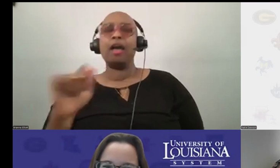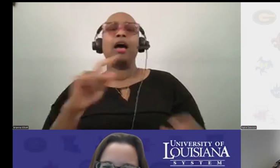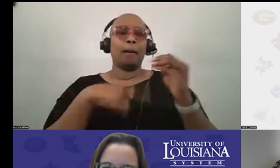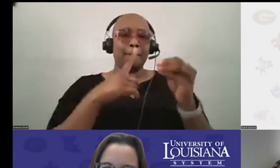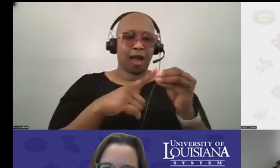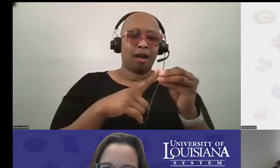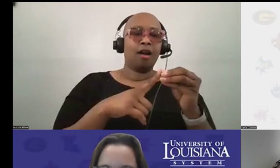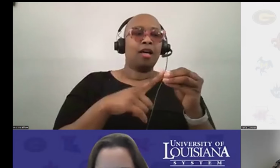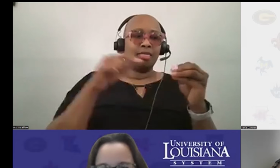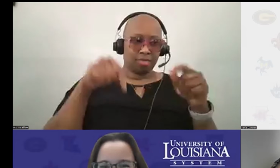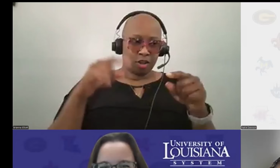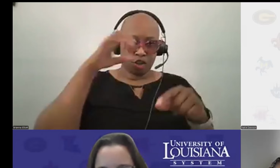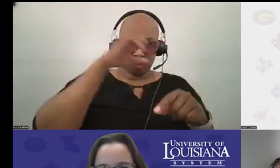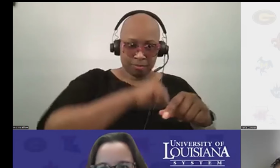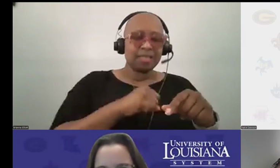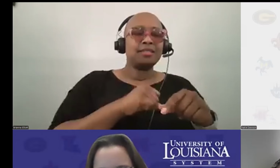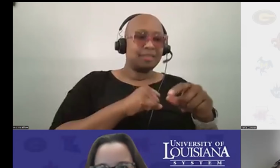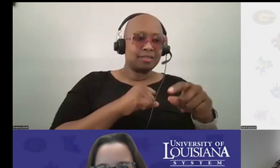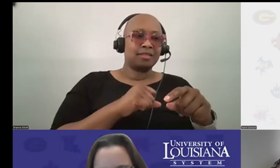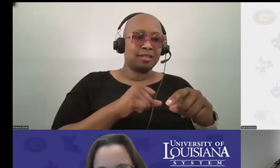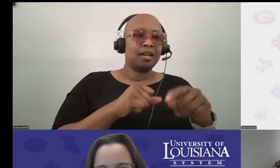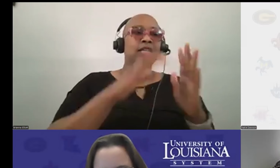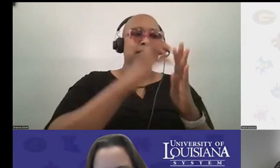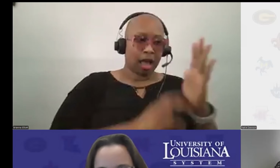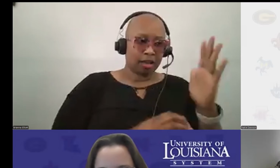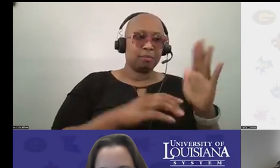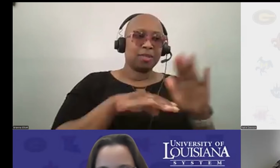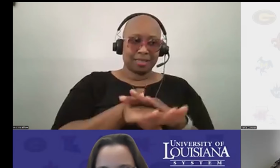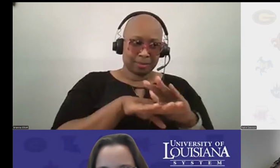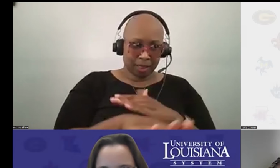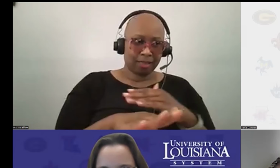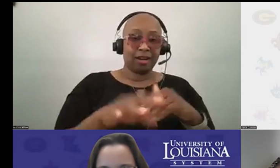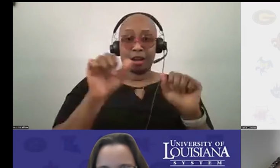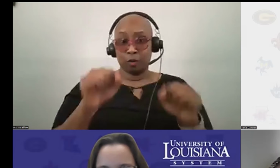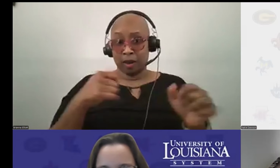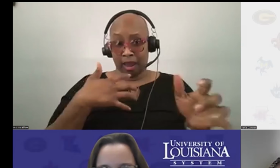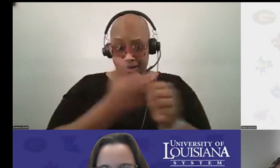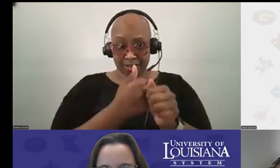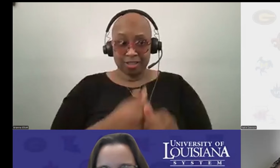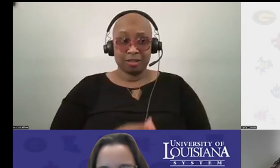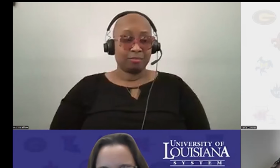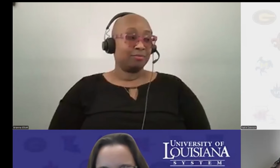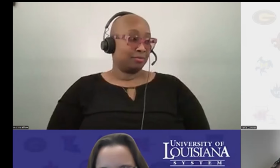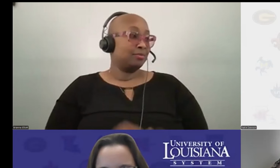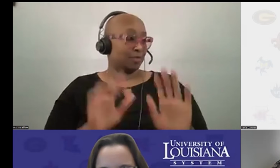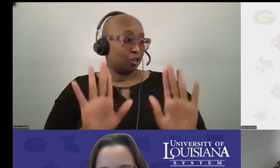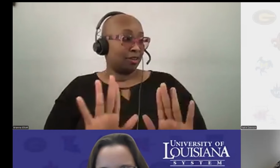recording is going to be available and you can always catch up. That's great. Thanks. No problem.